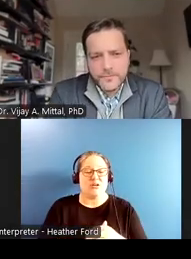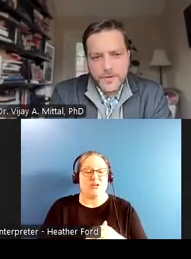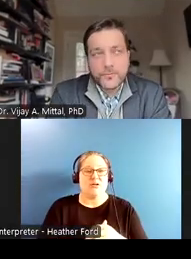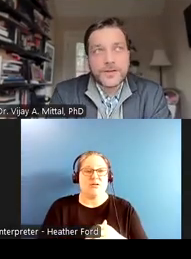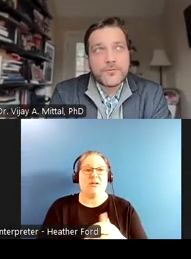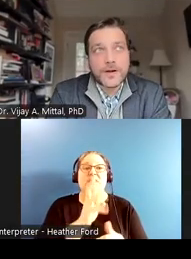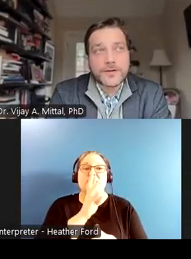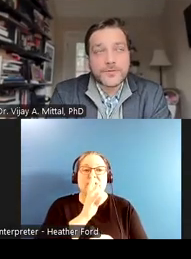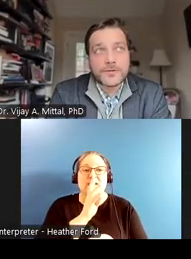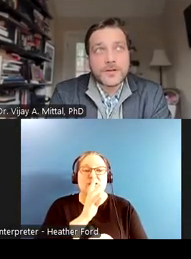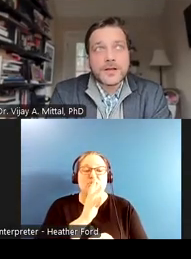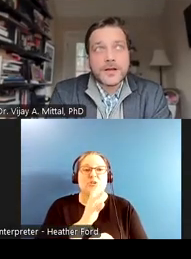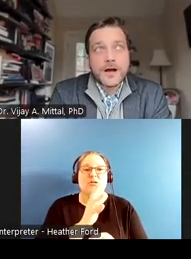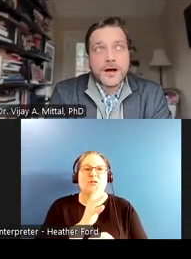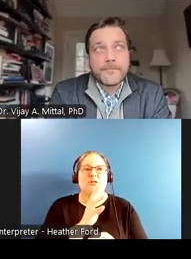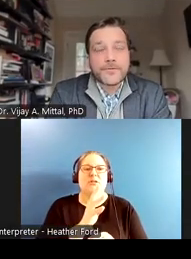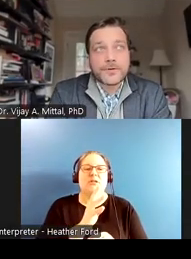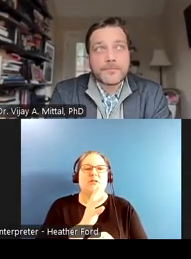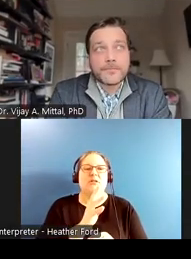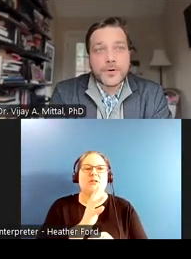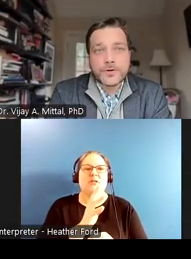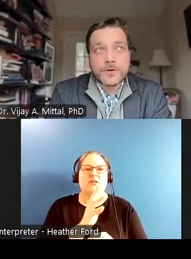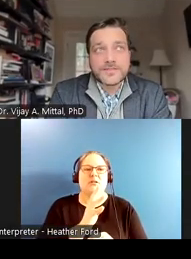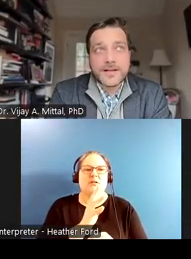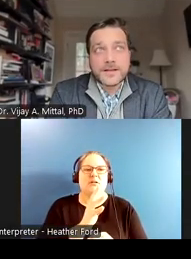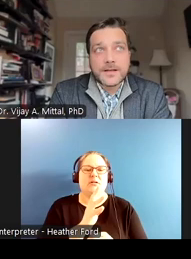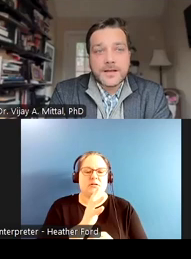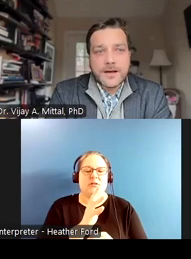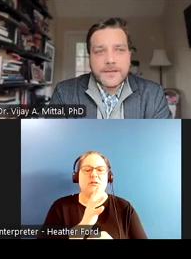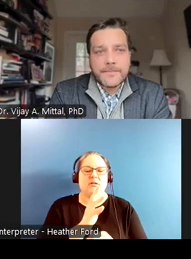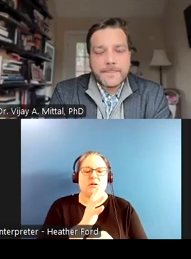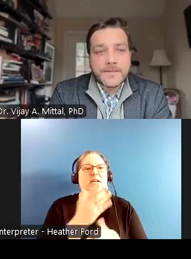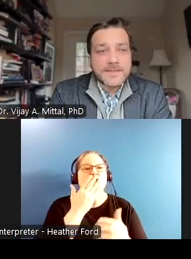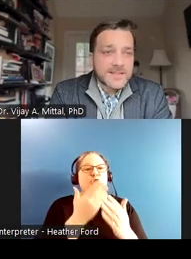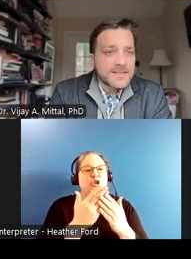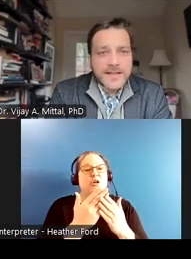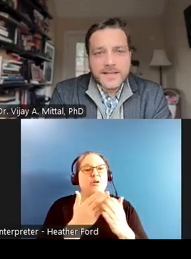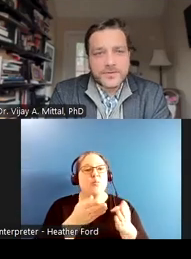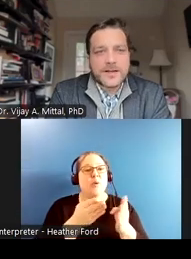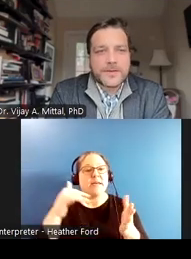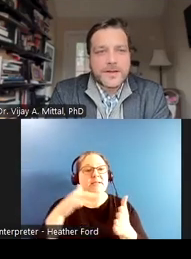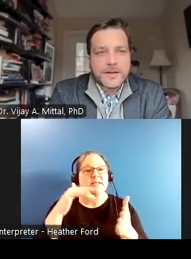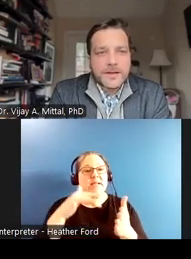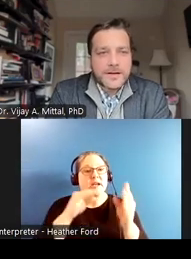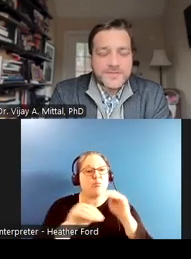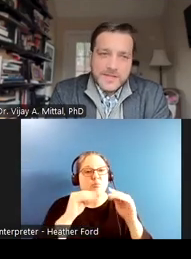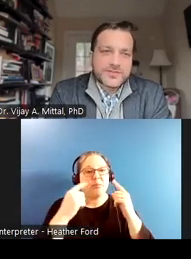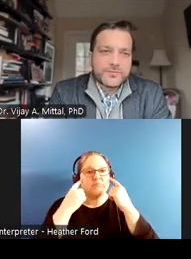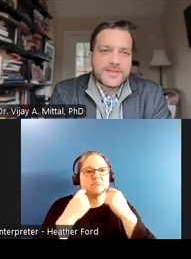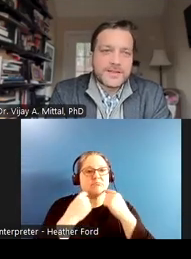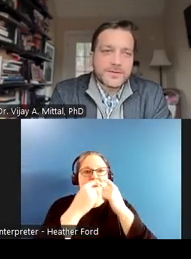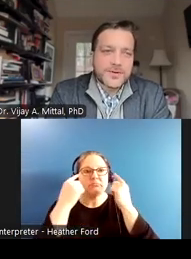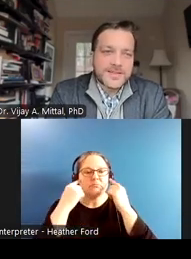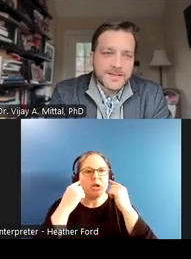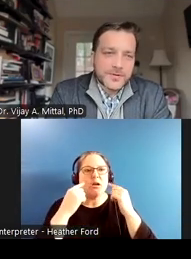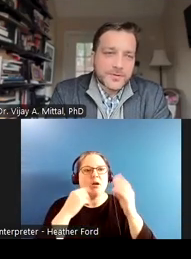uh really wonderful um for motor study. Um, in this 10-second clip of speech, we see 13 lip